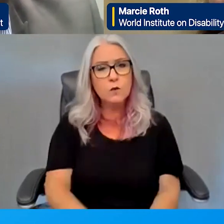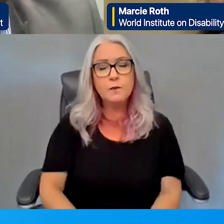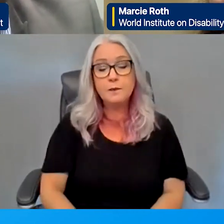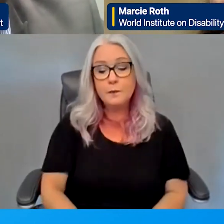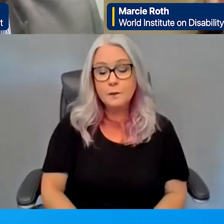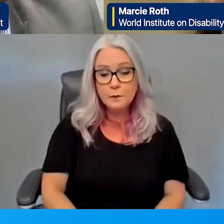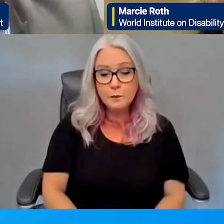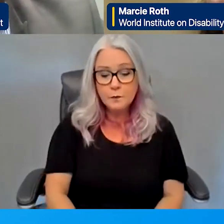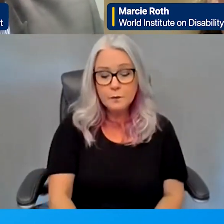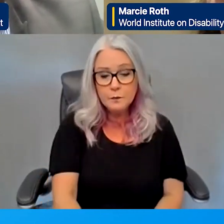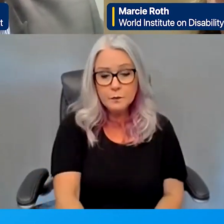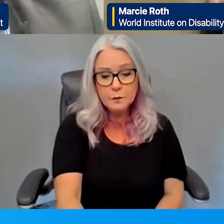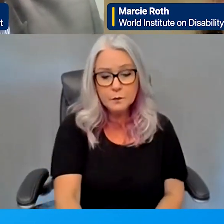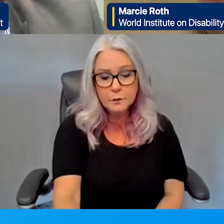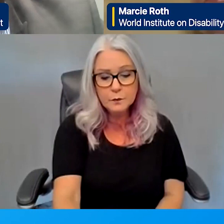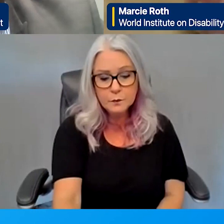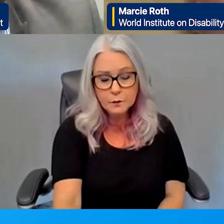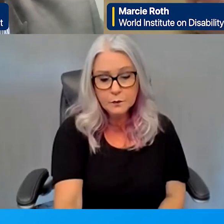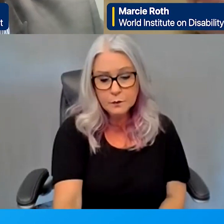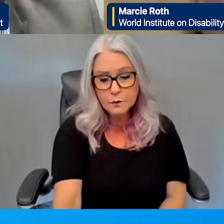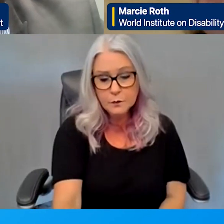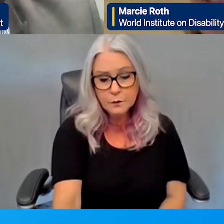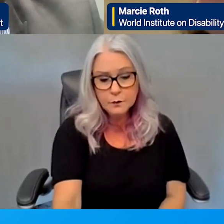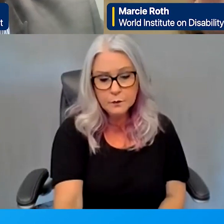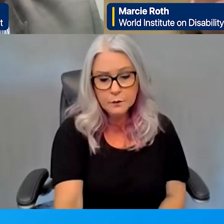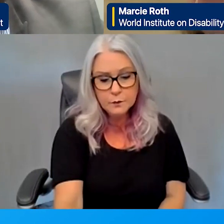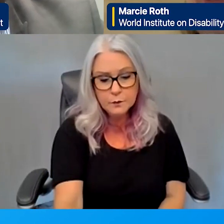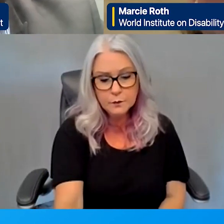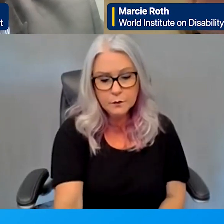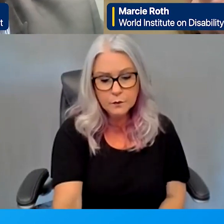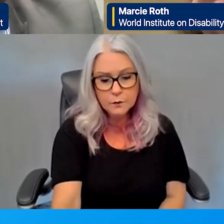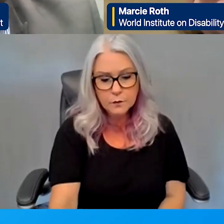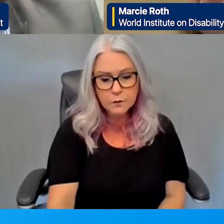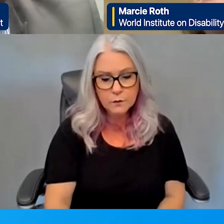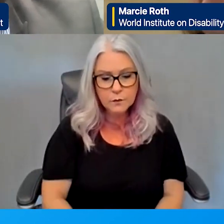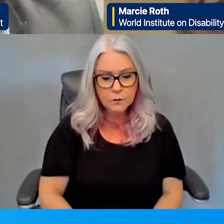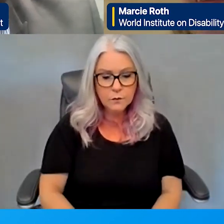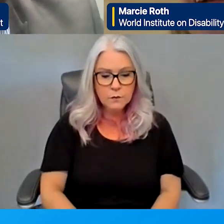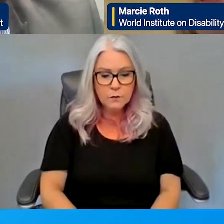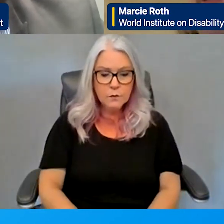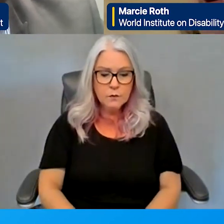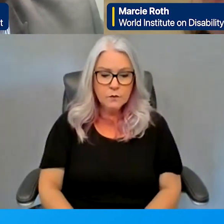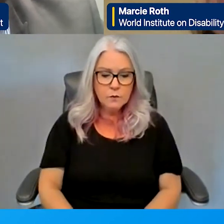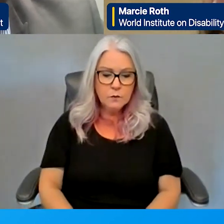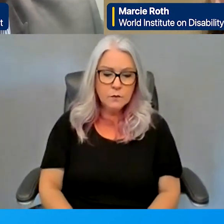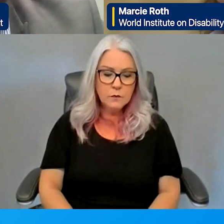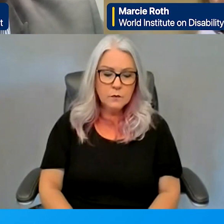you know, we are all intersectional beings. None of